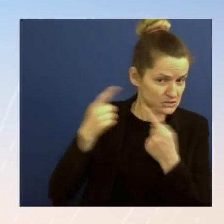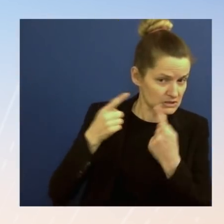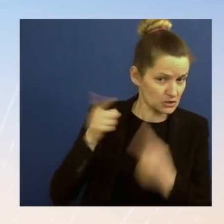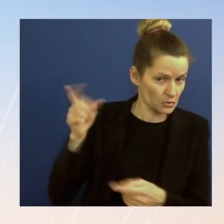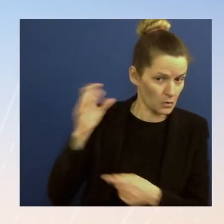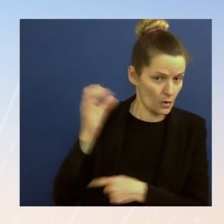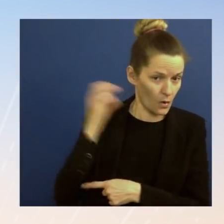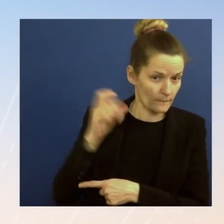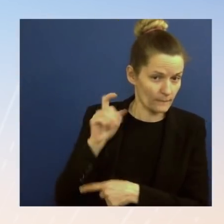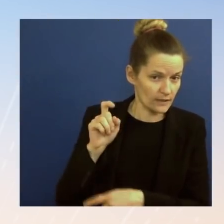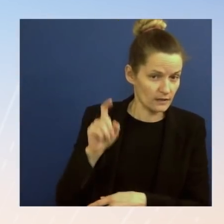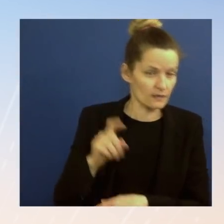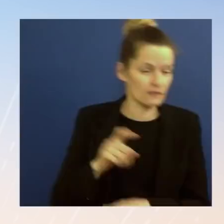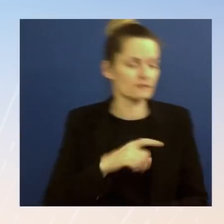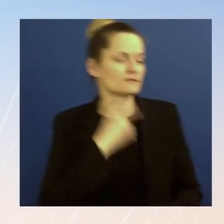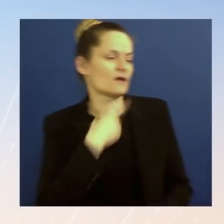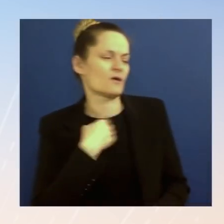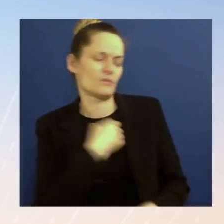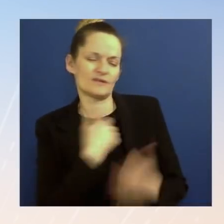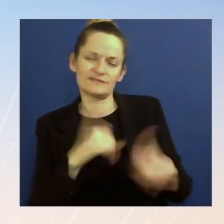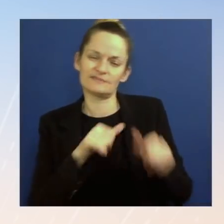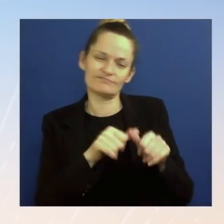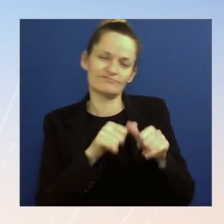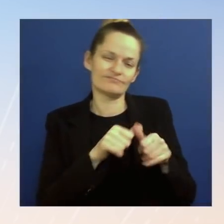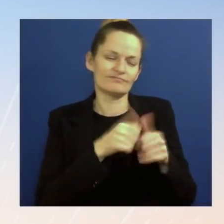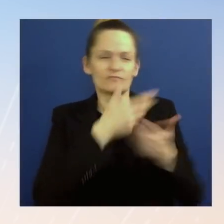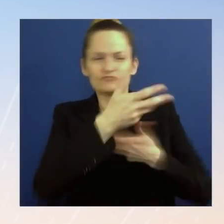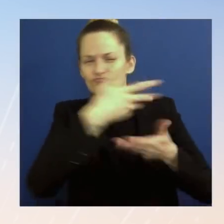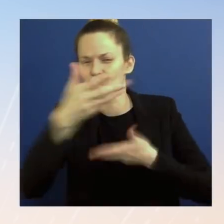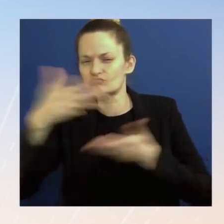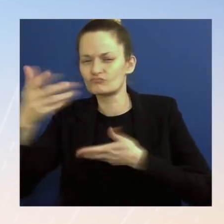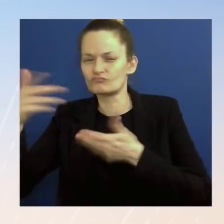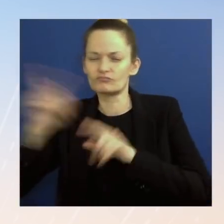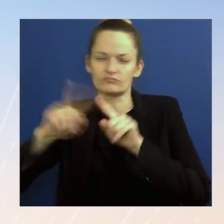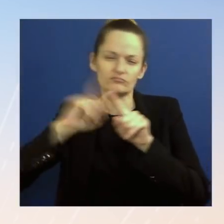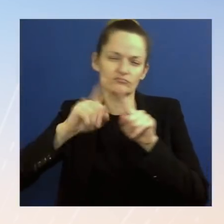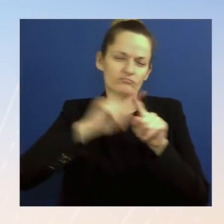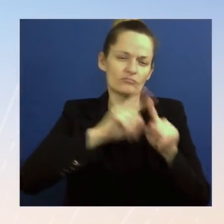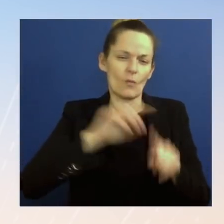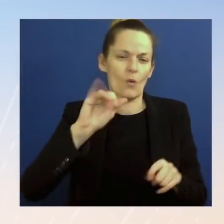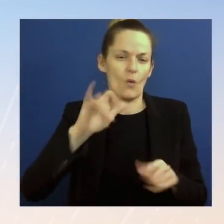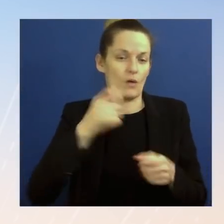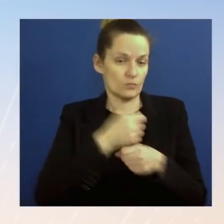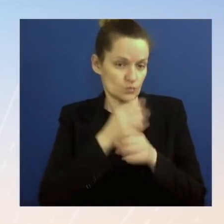This is not, as you know, about just the supply in the U.S. but about ensuring there is supply for the global market.